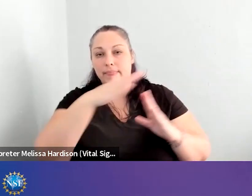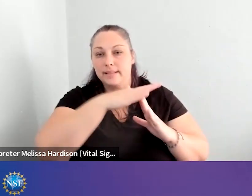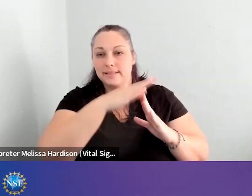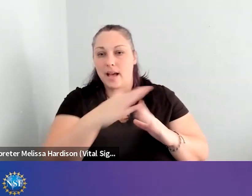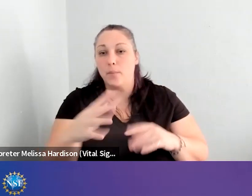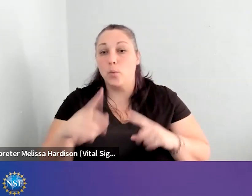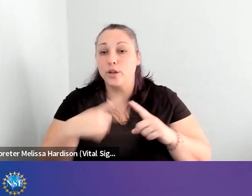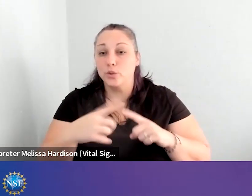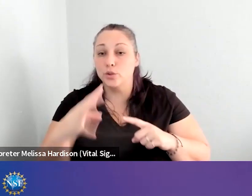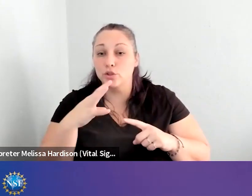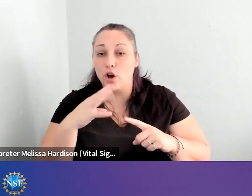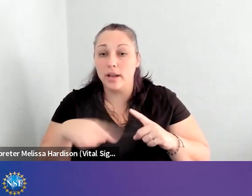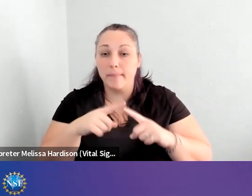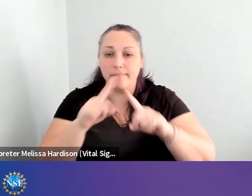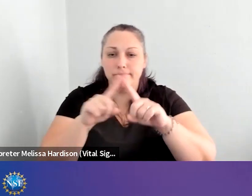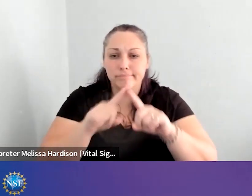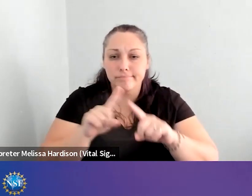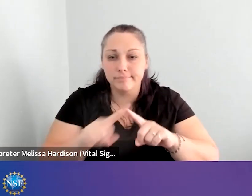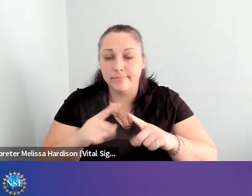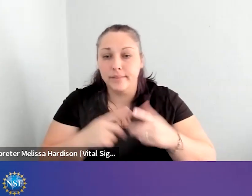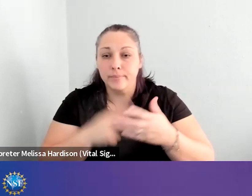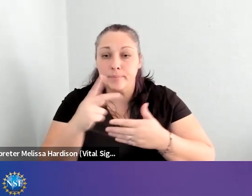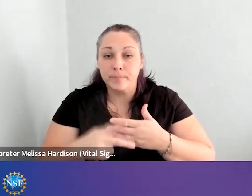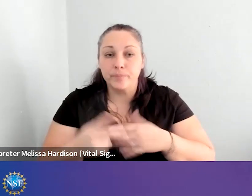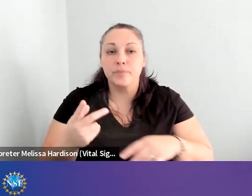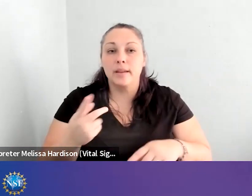about the various solicitations, you know, you had the solicitation number,